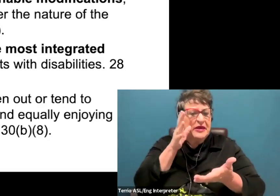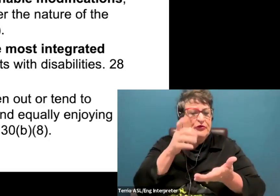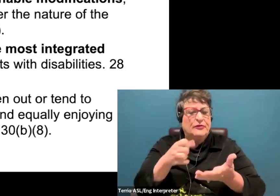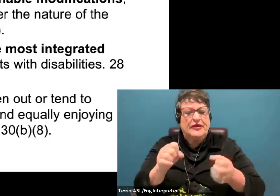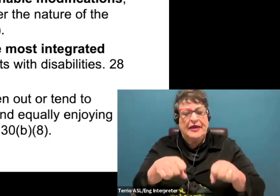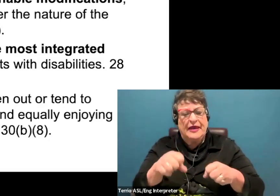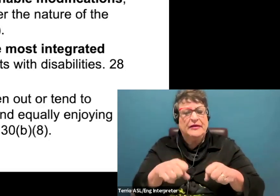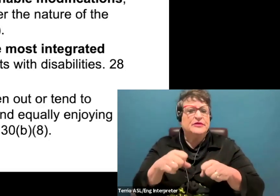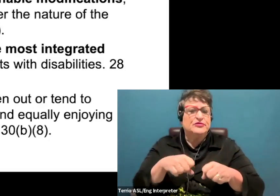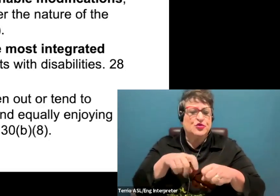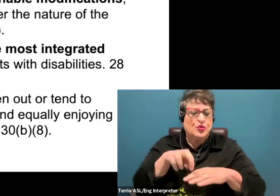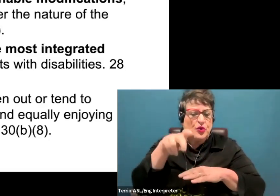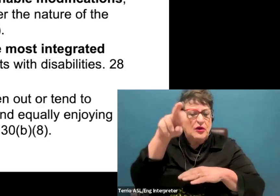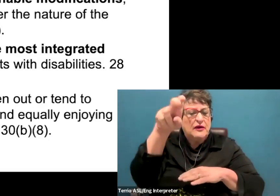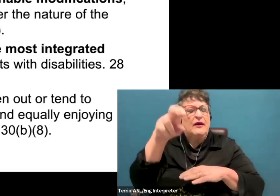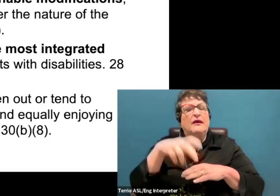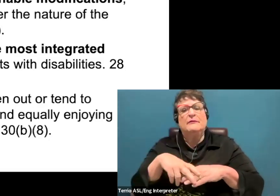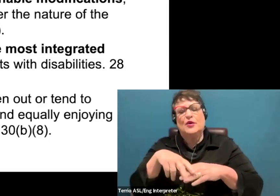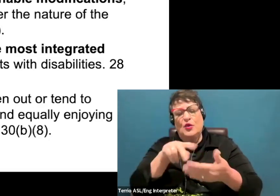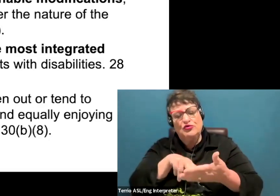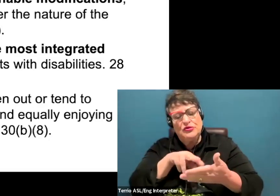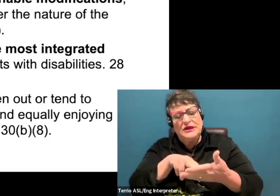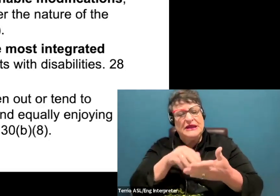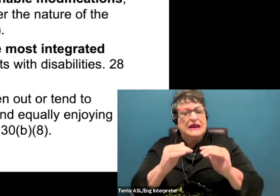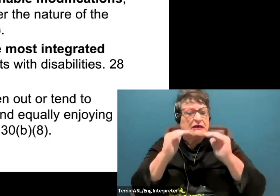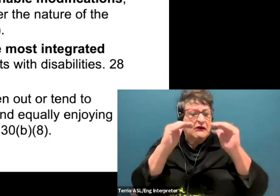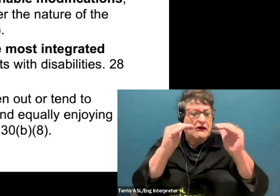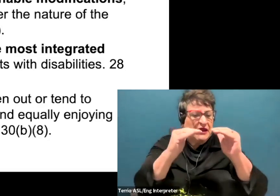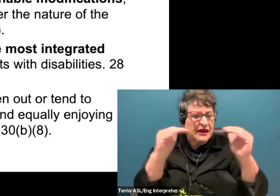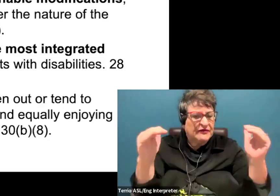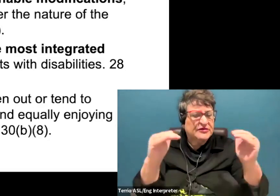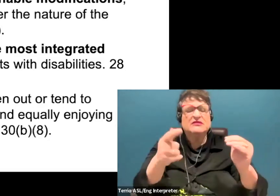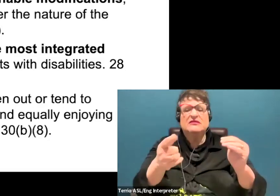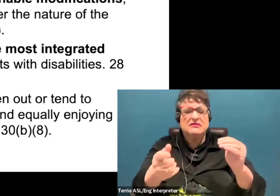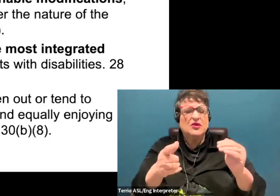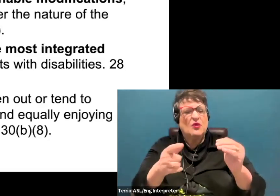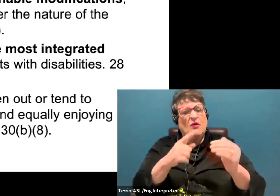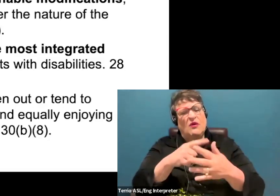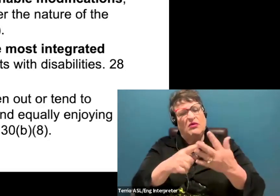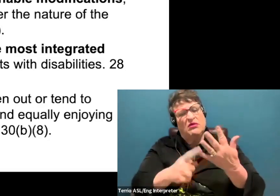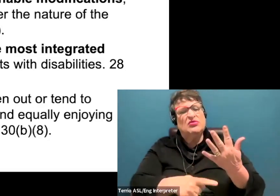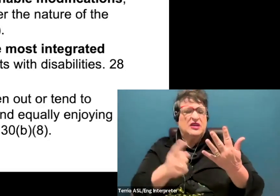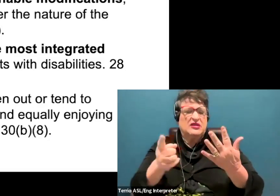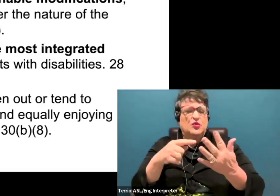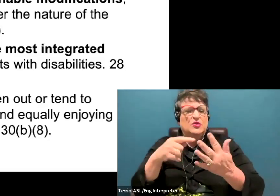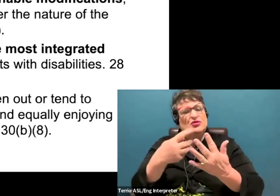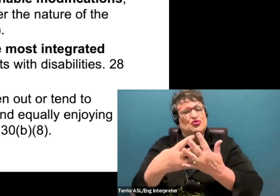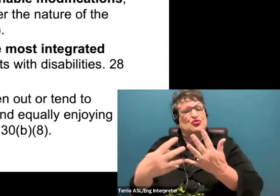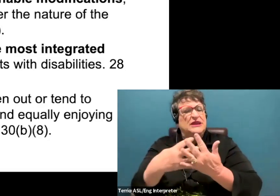a flight of stairs or be able to read at a high level. All of those things would tend to screen out certain parents with a disability.